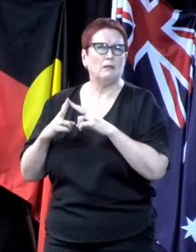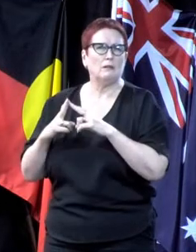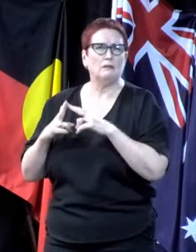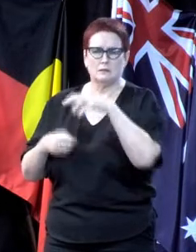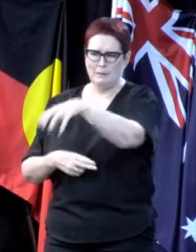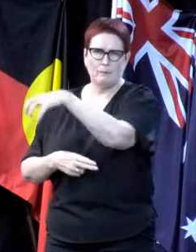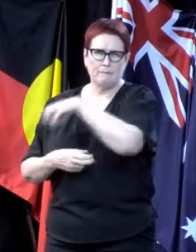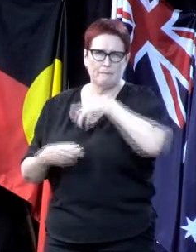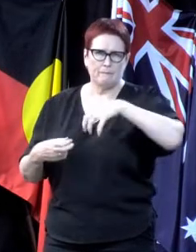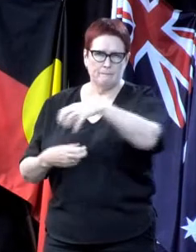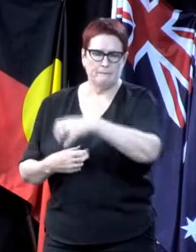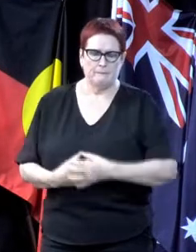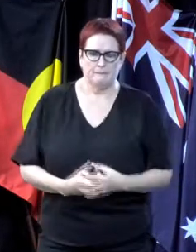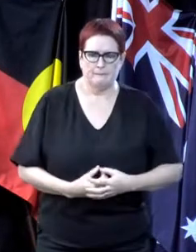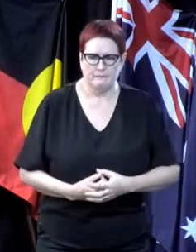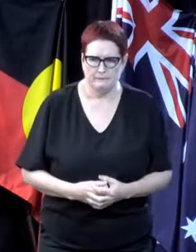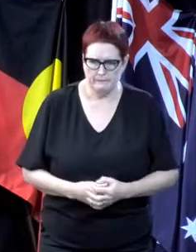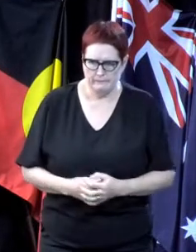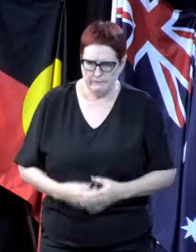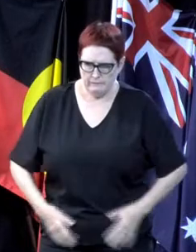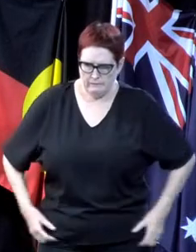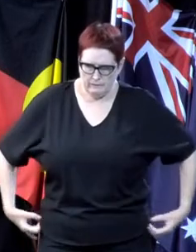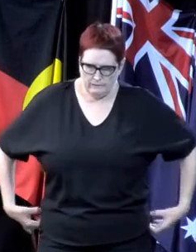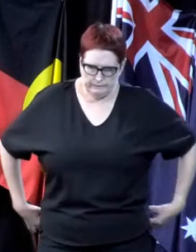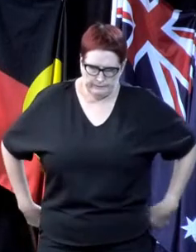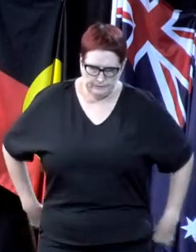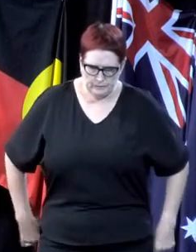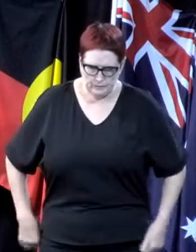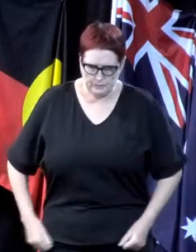Yes, alright, now, can I start with you, Ms. Kauppila,